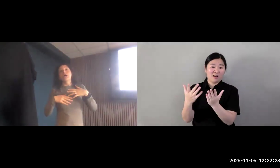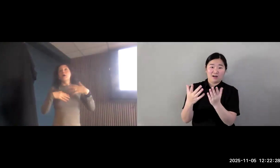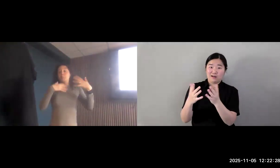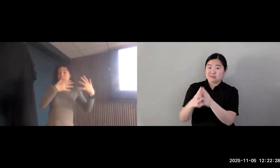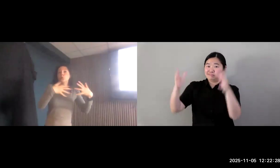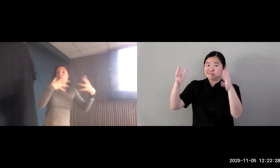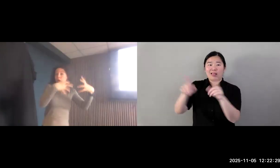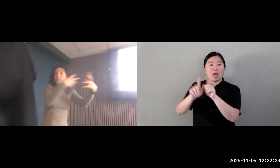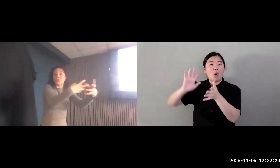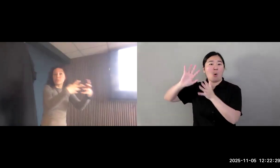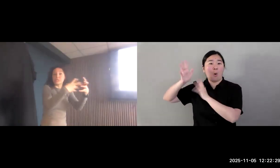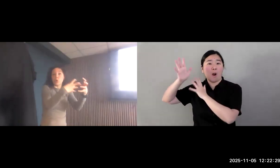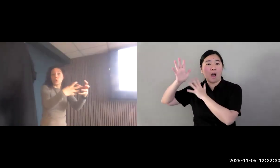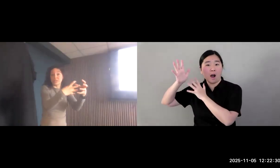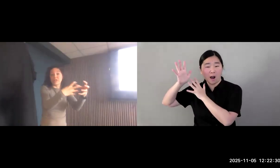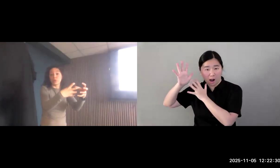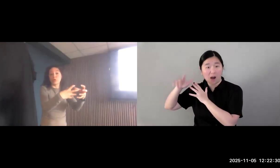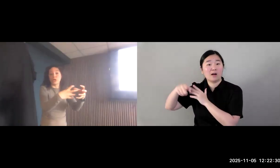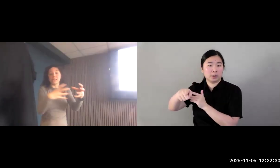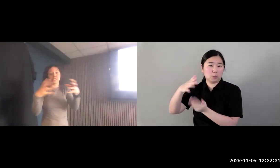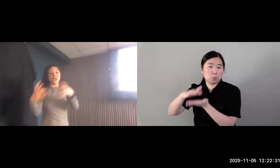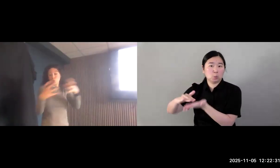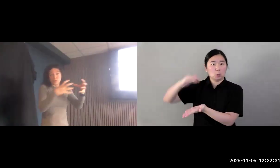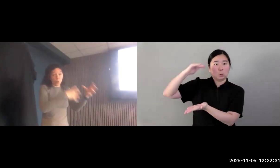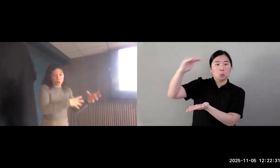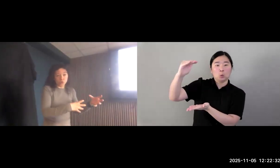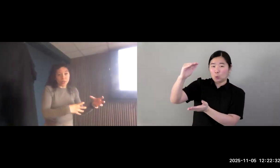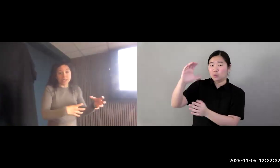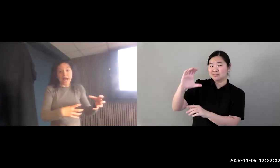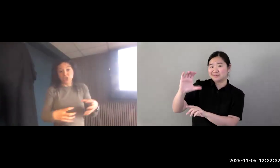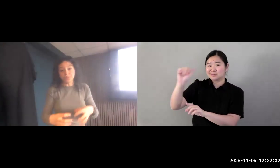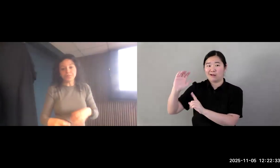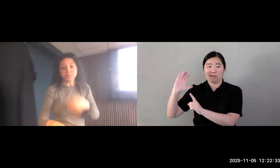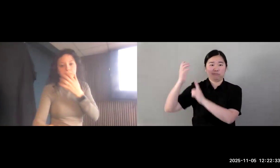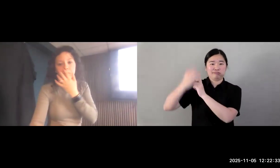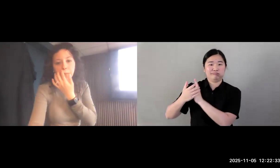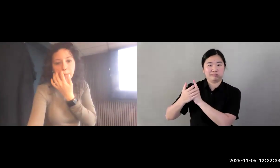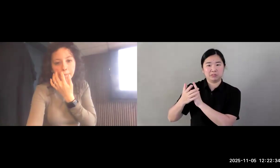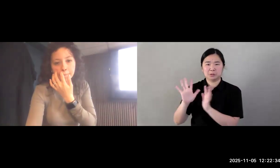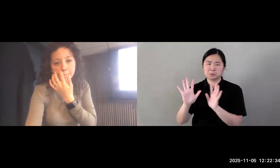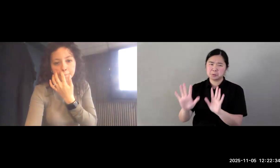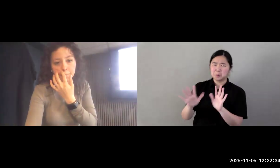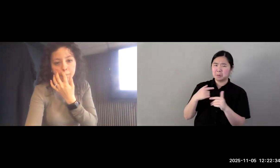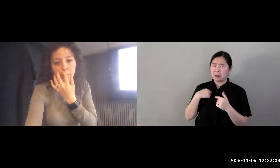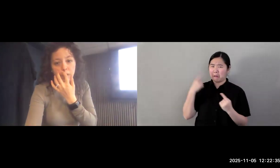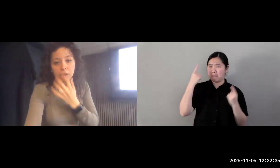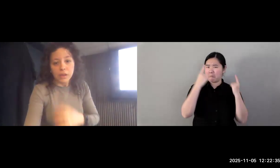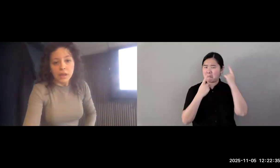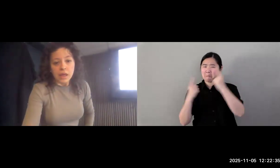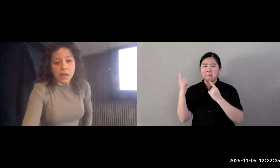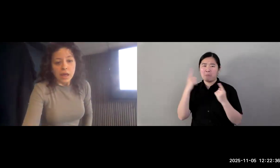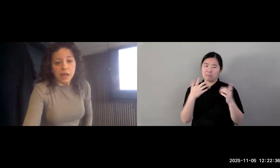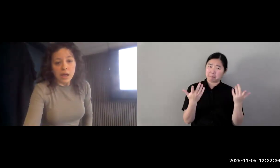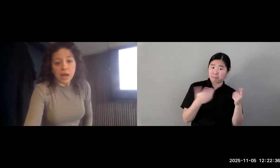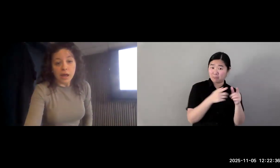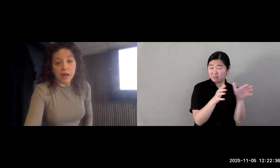people who come from small Deaf communities use more constructed action?